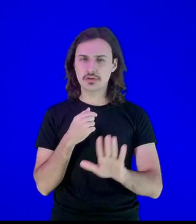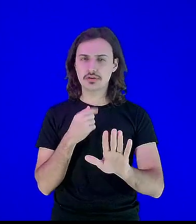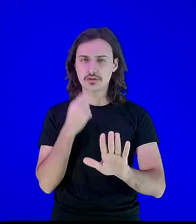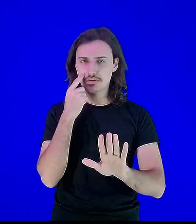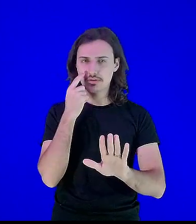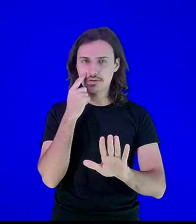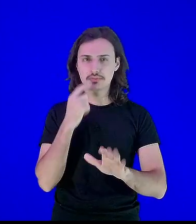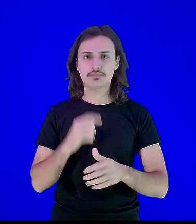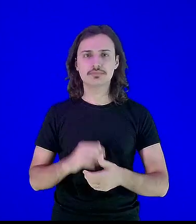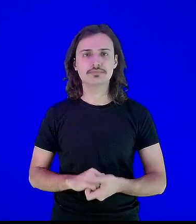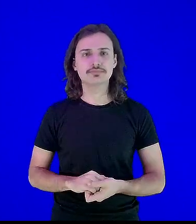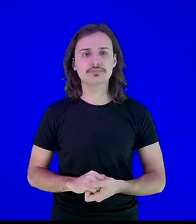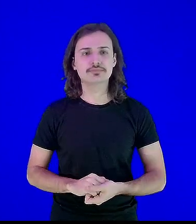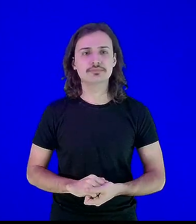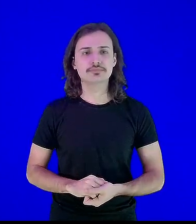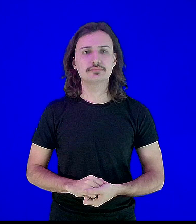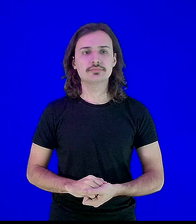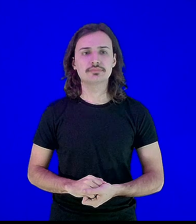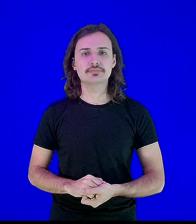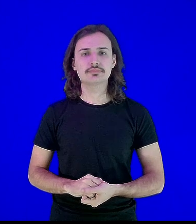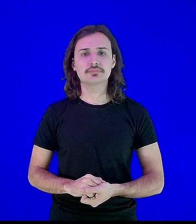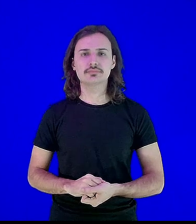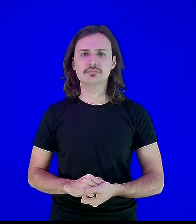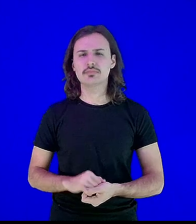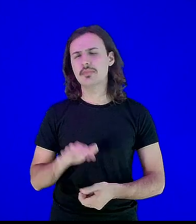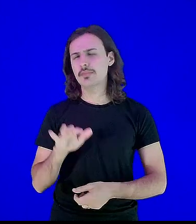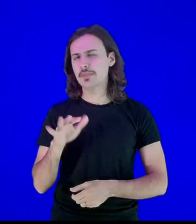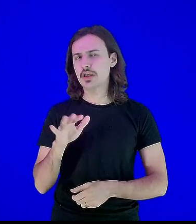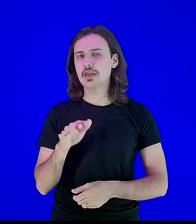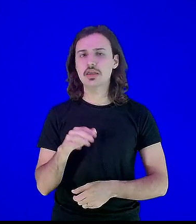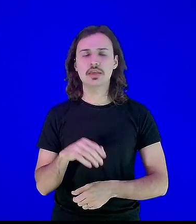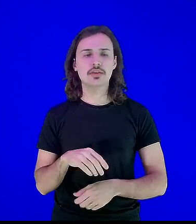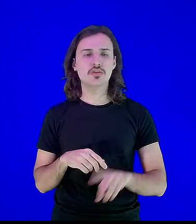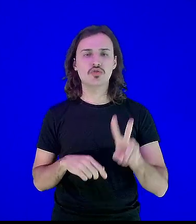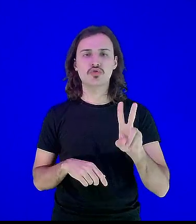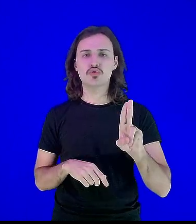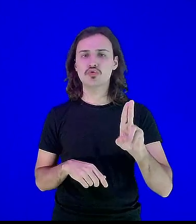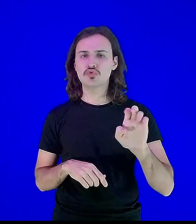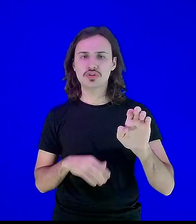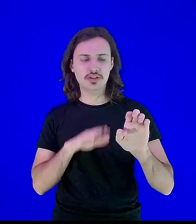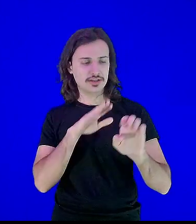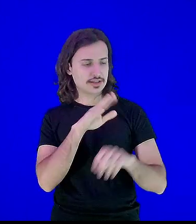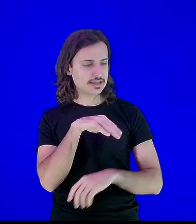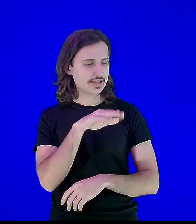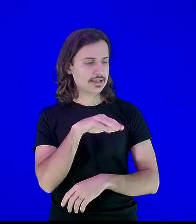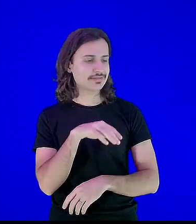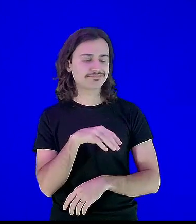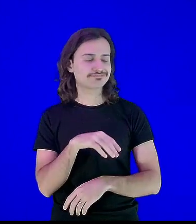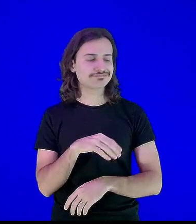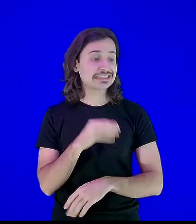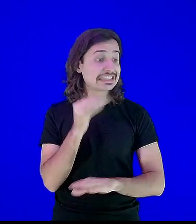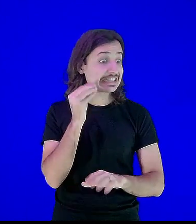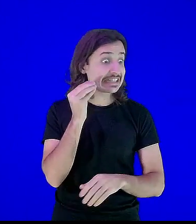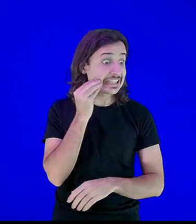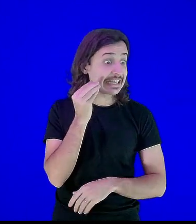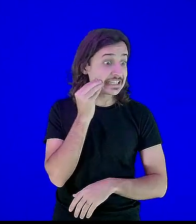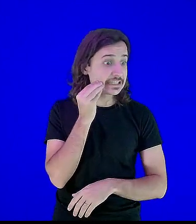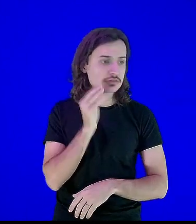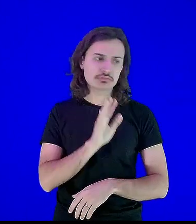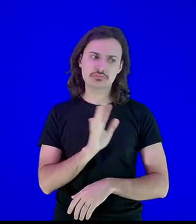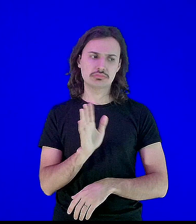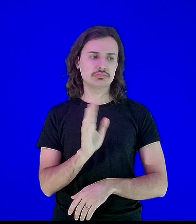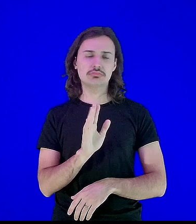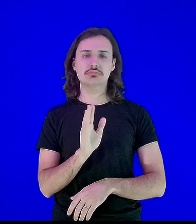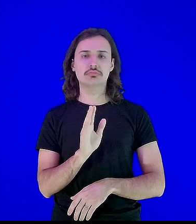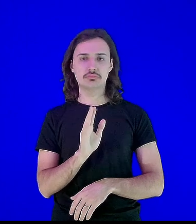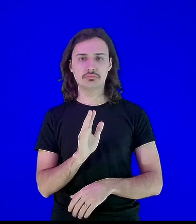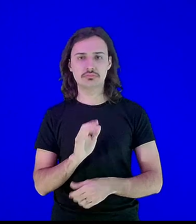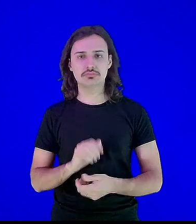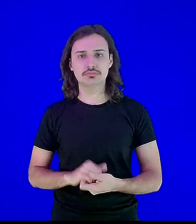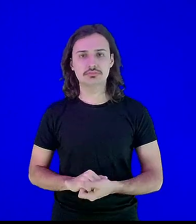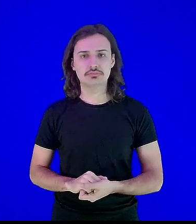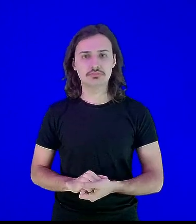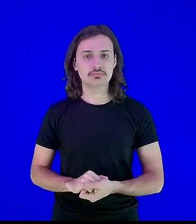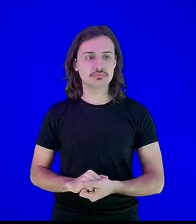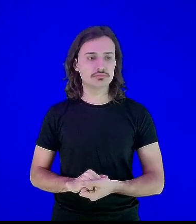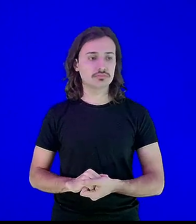so in Vite I'm going to say "hey, for Vue, do not try to parse the components